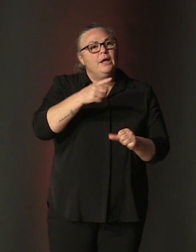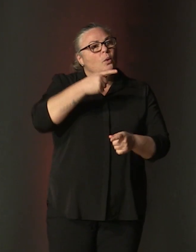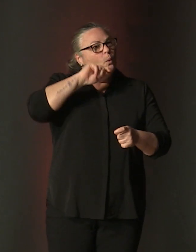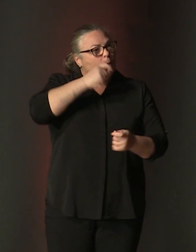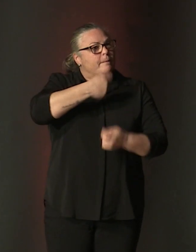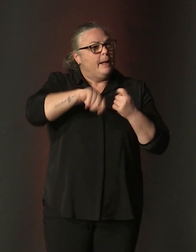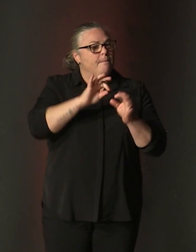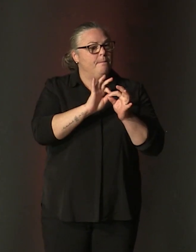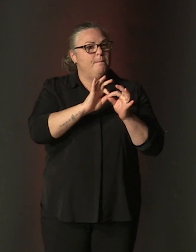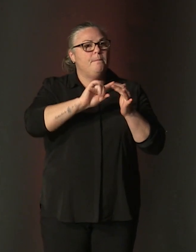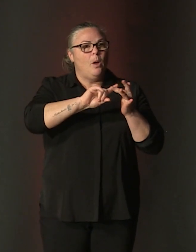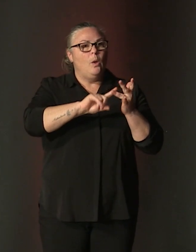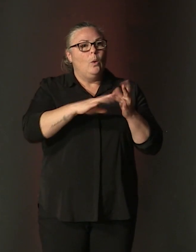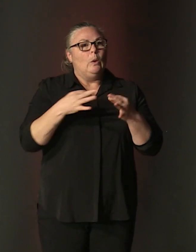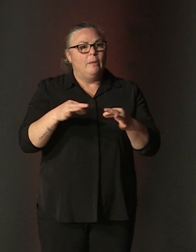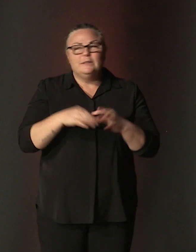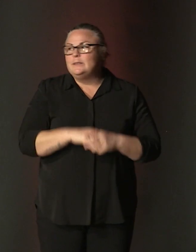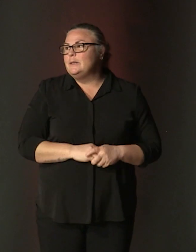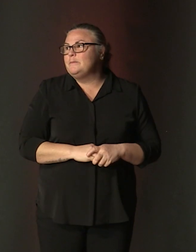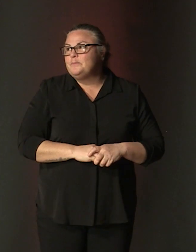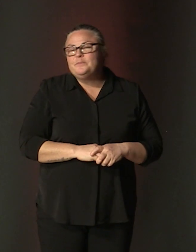and subsequently we will shift to bioplastics.